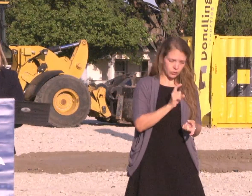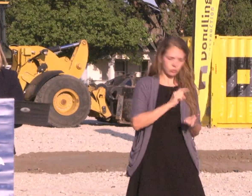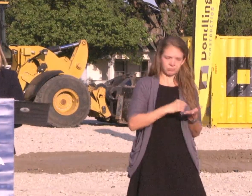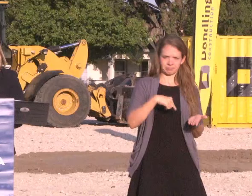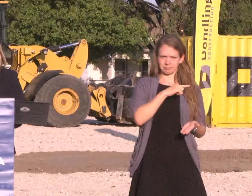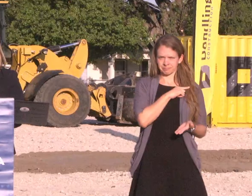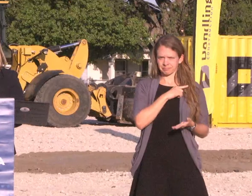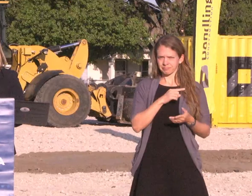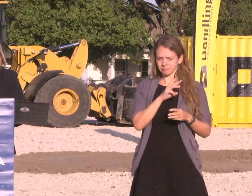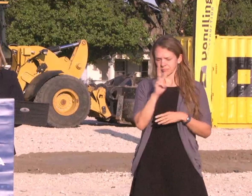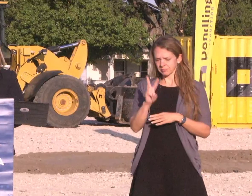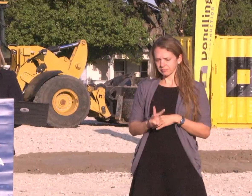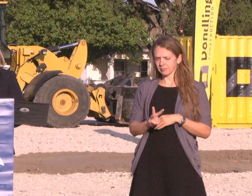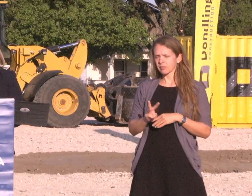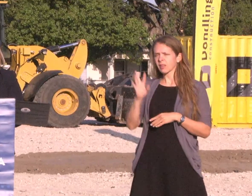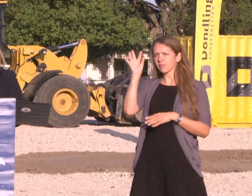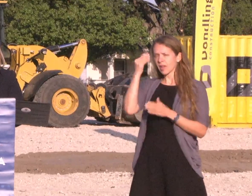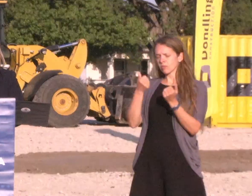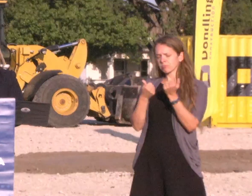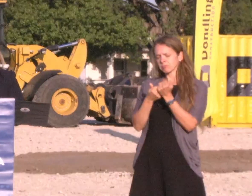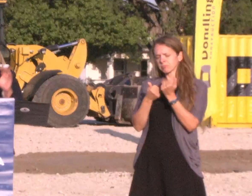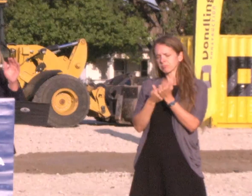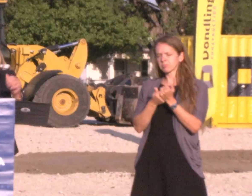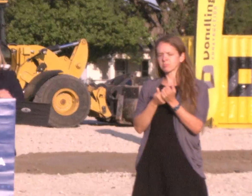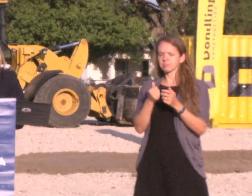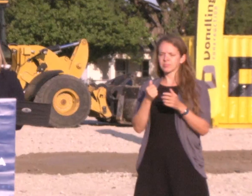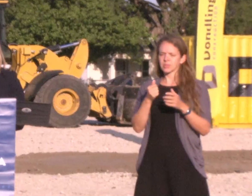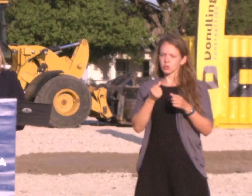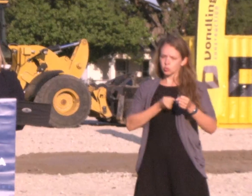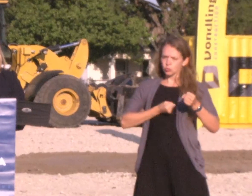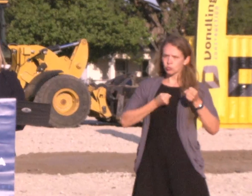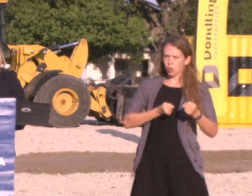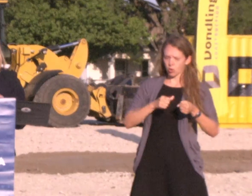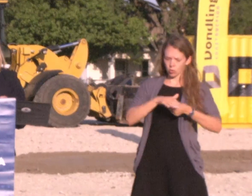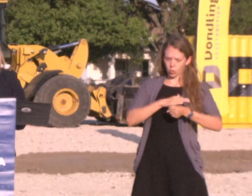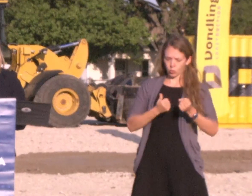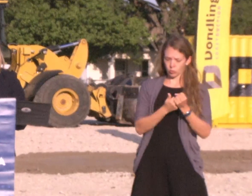government supports infrastructure projects when there is strong local support and commitment to